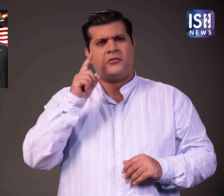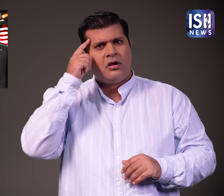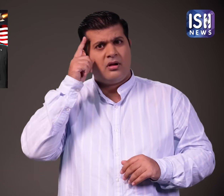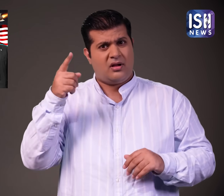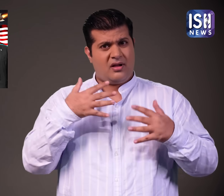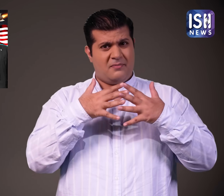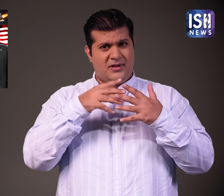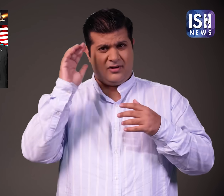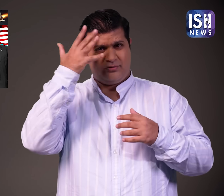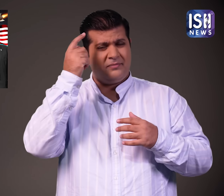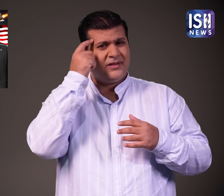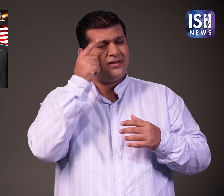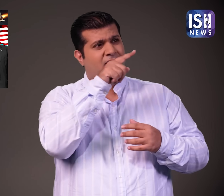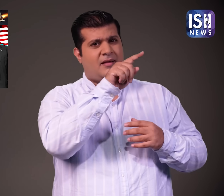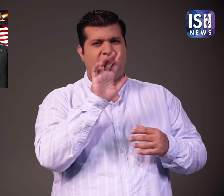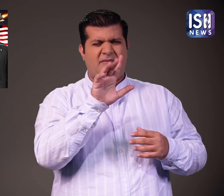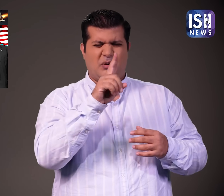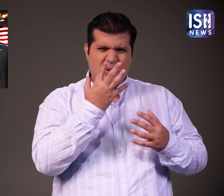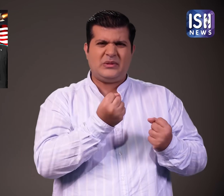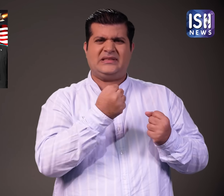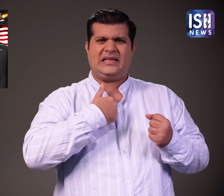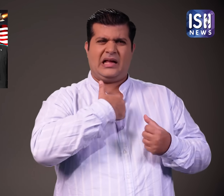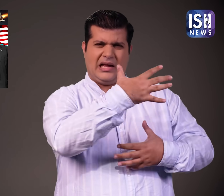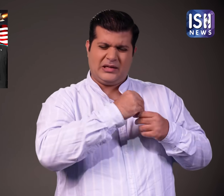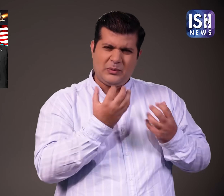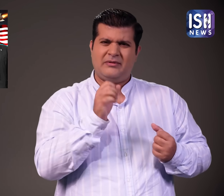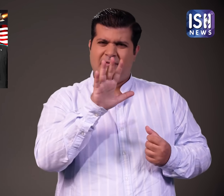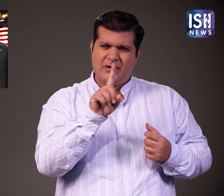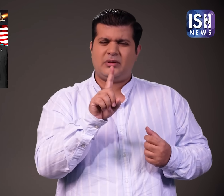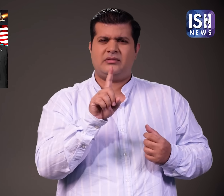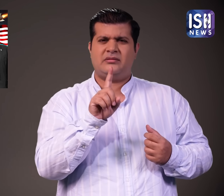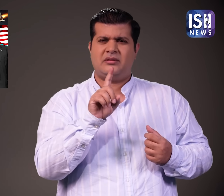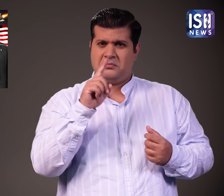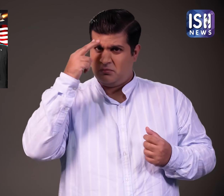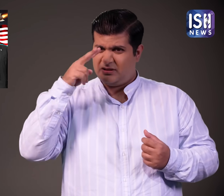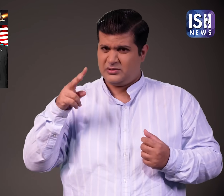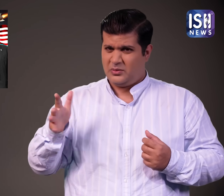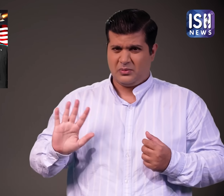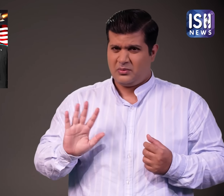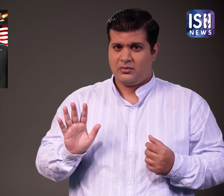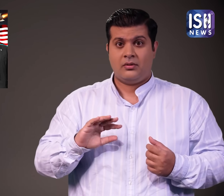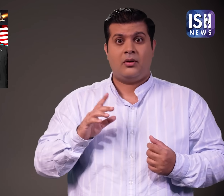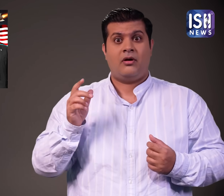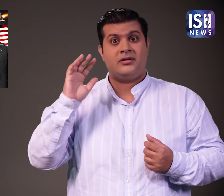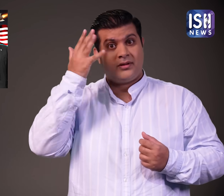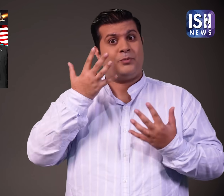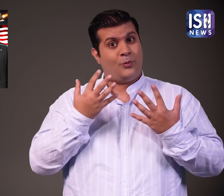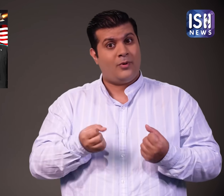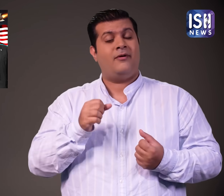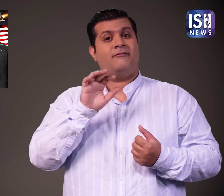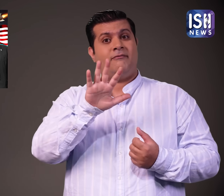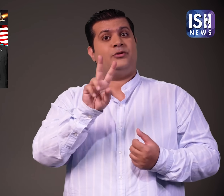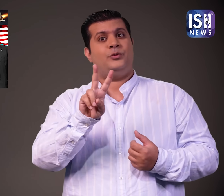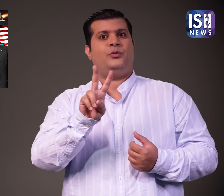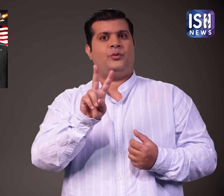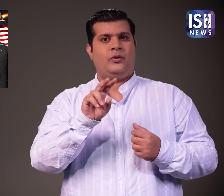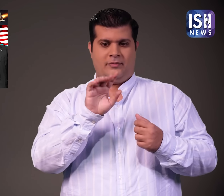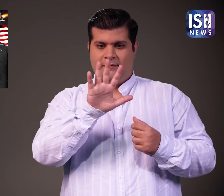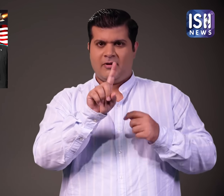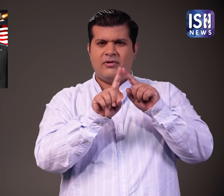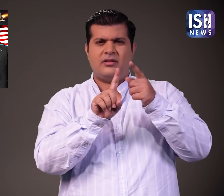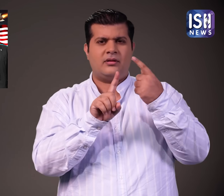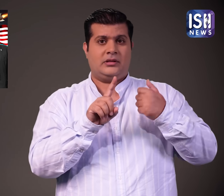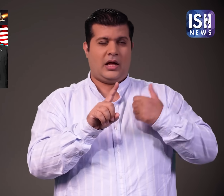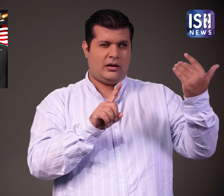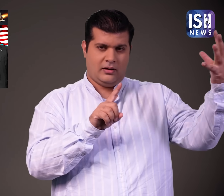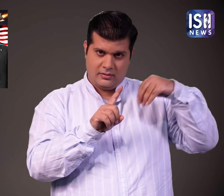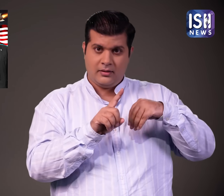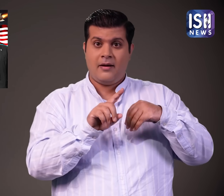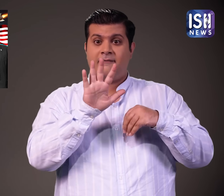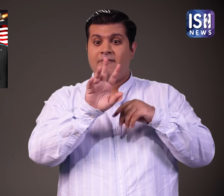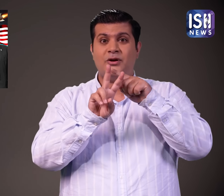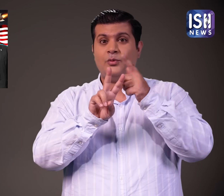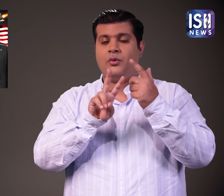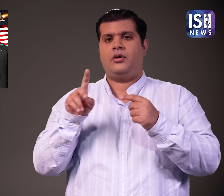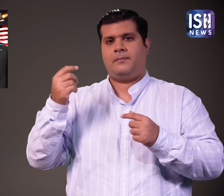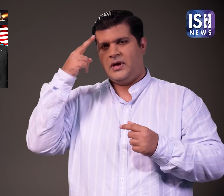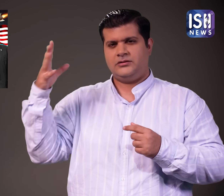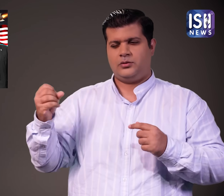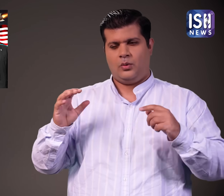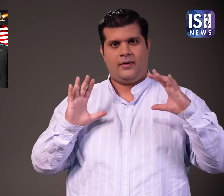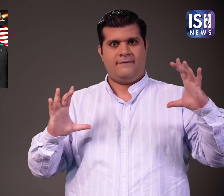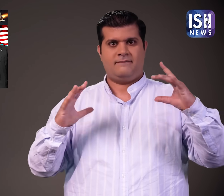U.S. President Trump desires to expand America by making Canada the 51st state and Mexico the 52nd.